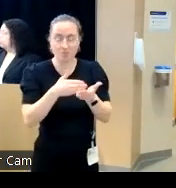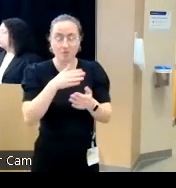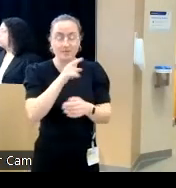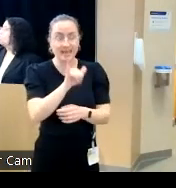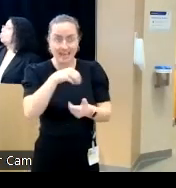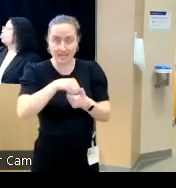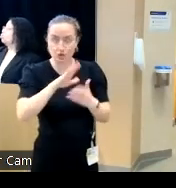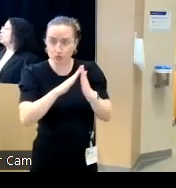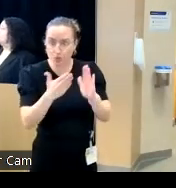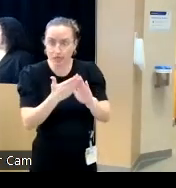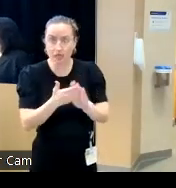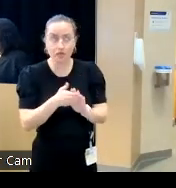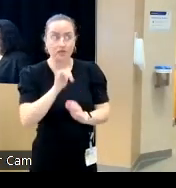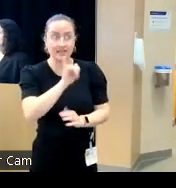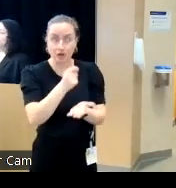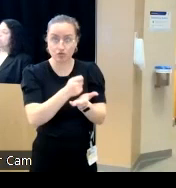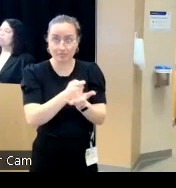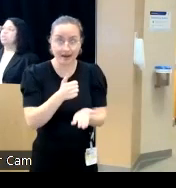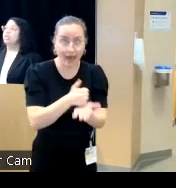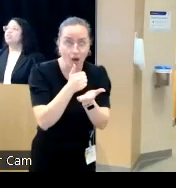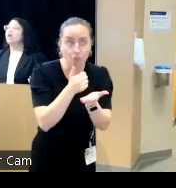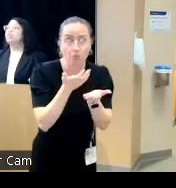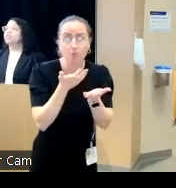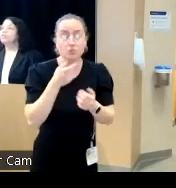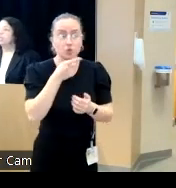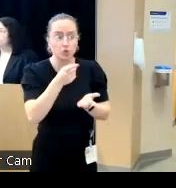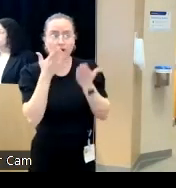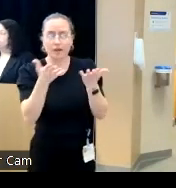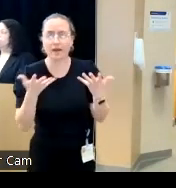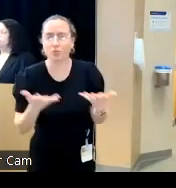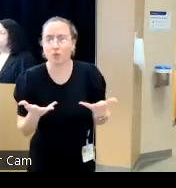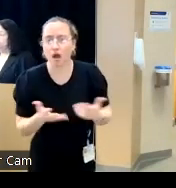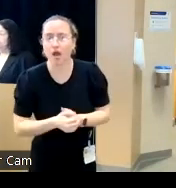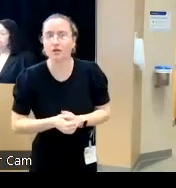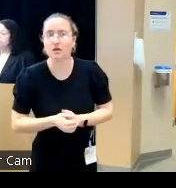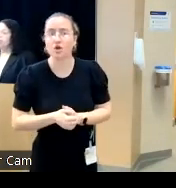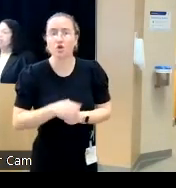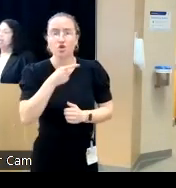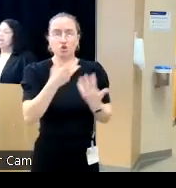it useful what would you recommend what might be some alternatives to what you experienced